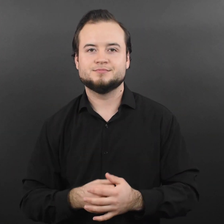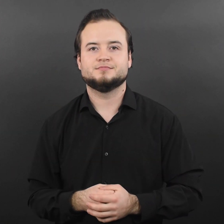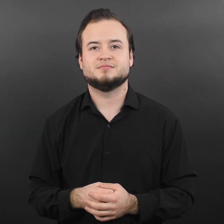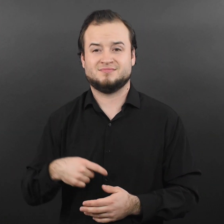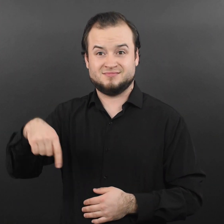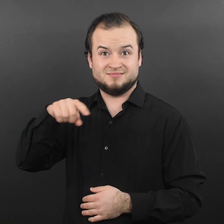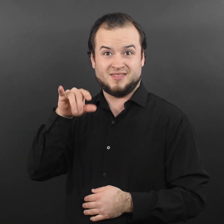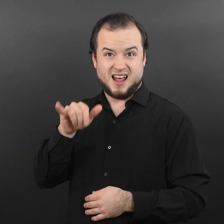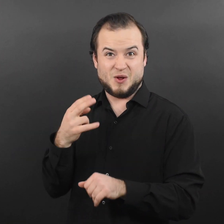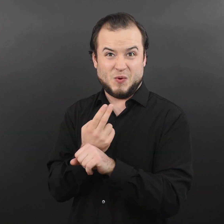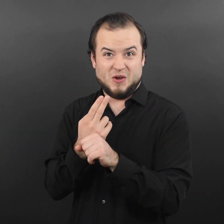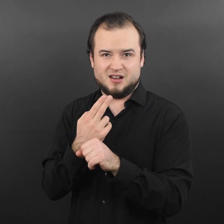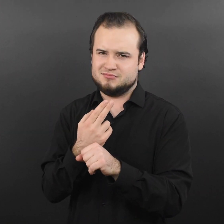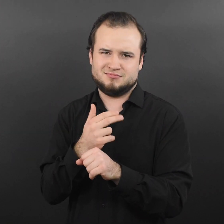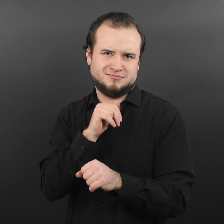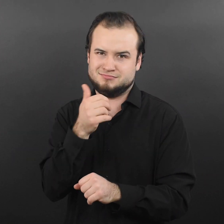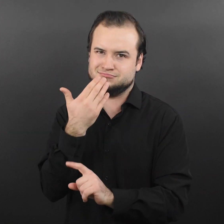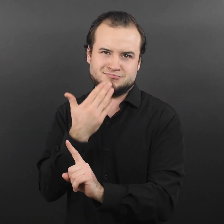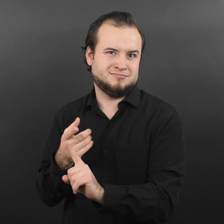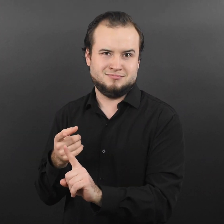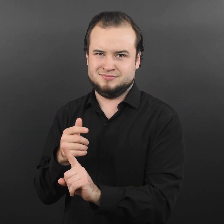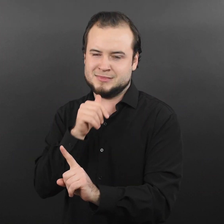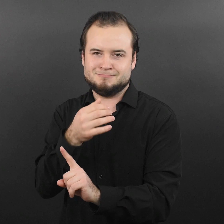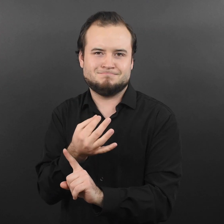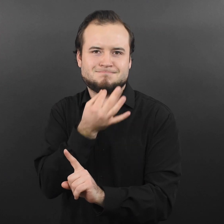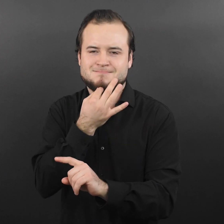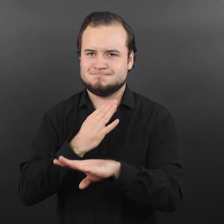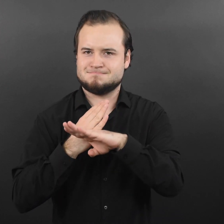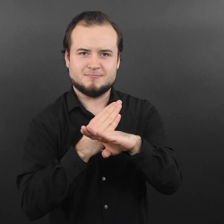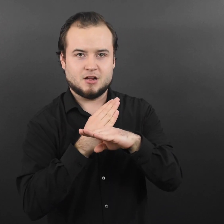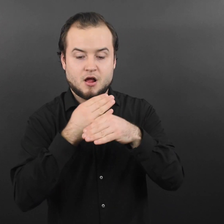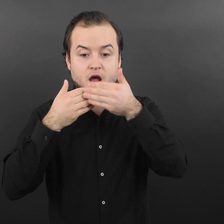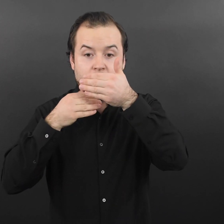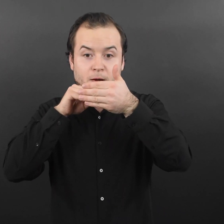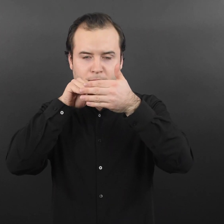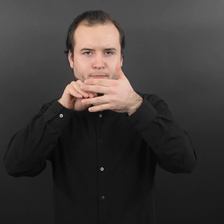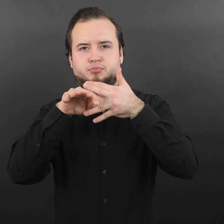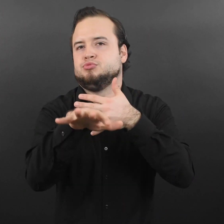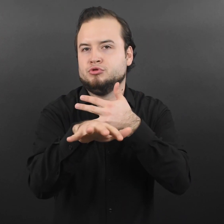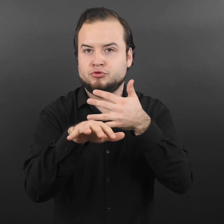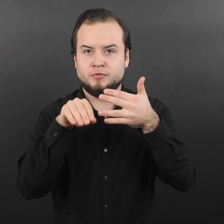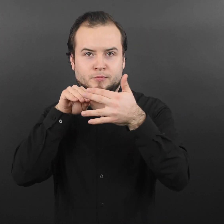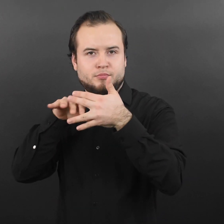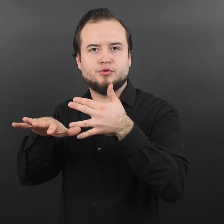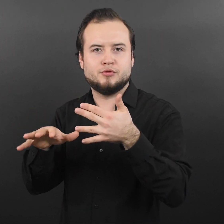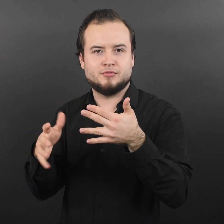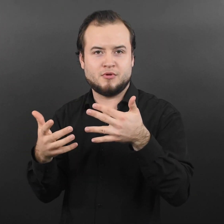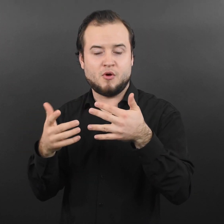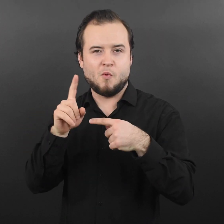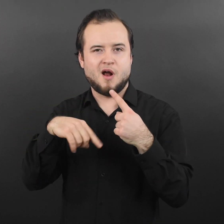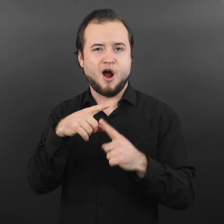effective for blocking droplets that come out when speaking, coughing, or sneezing.